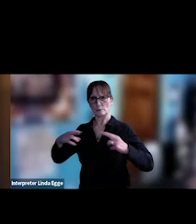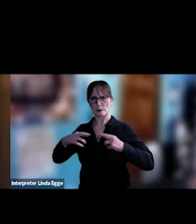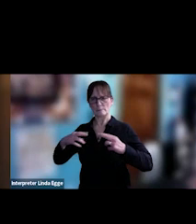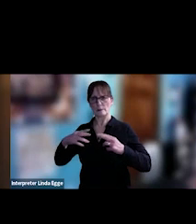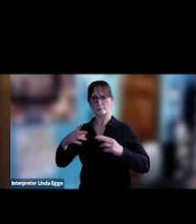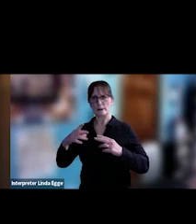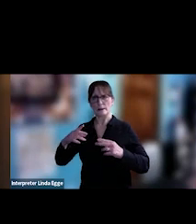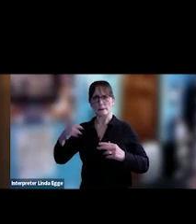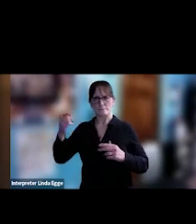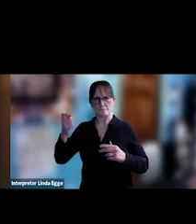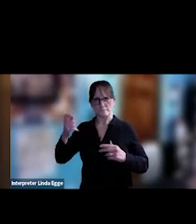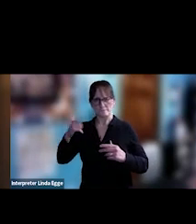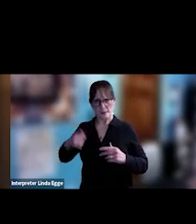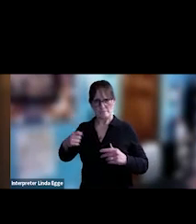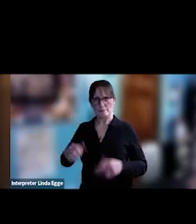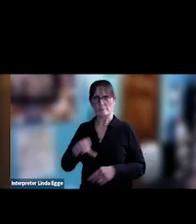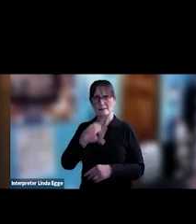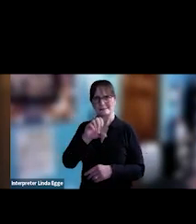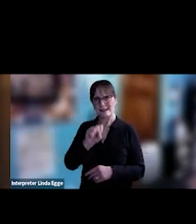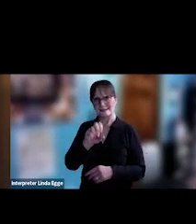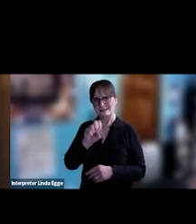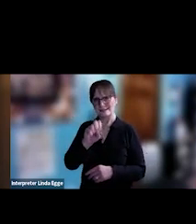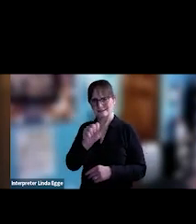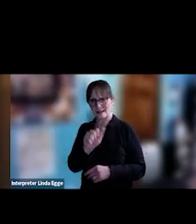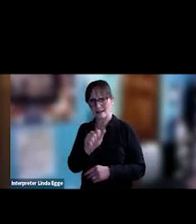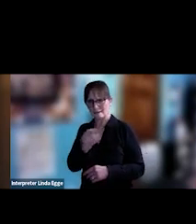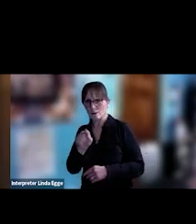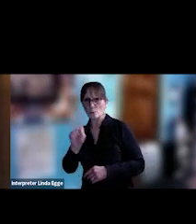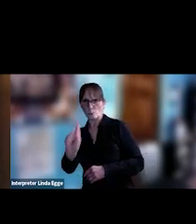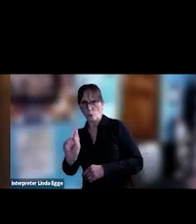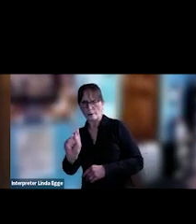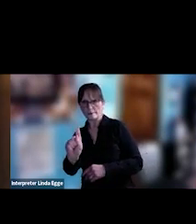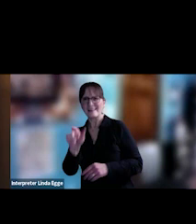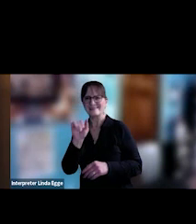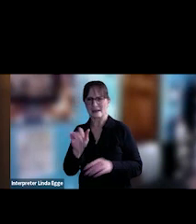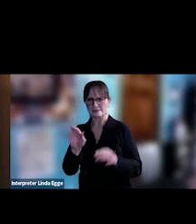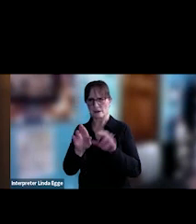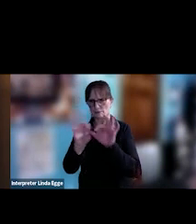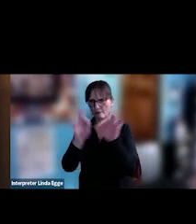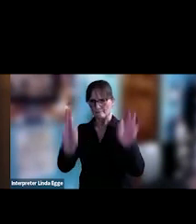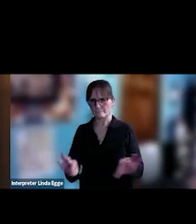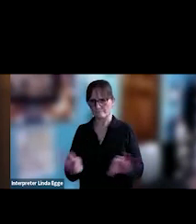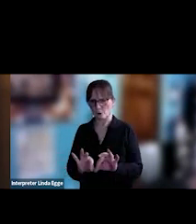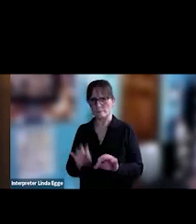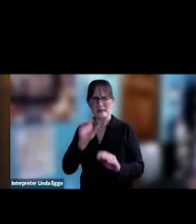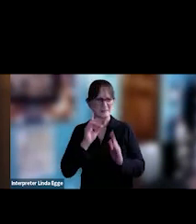The form is SSA-1, this is the form. But most people, rather than filling out the paper form,